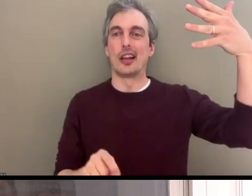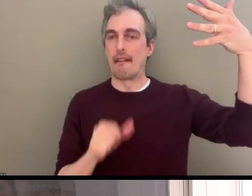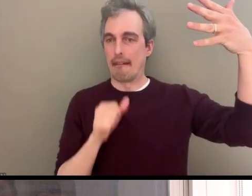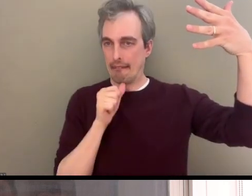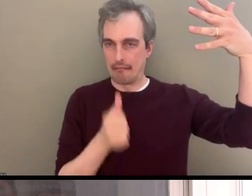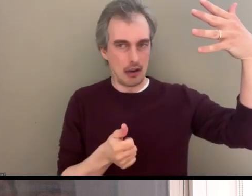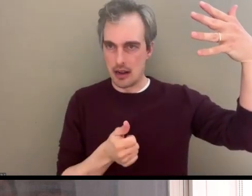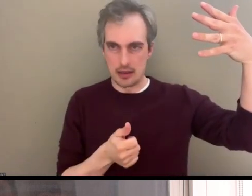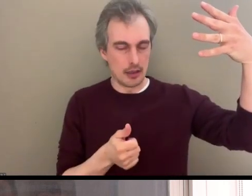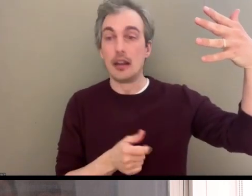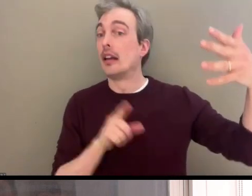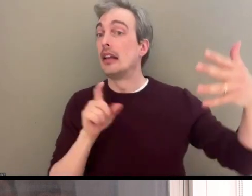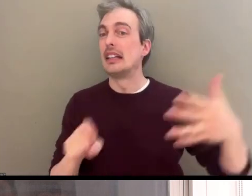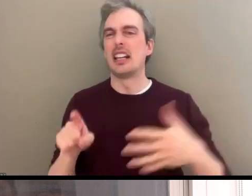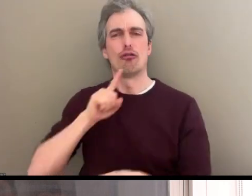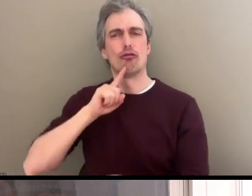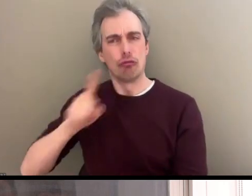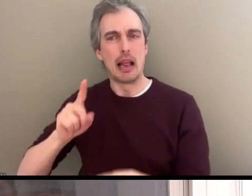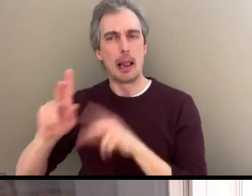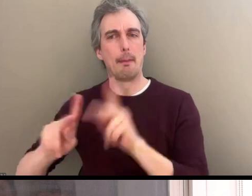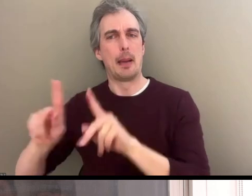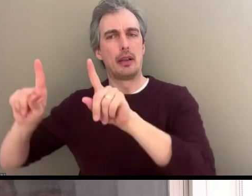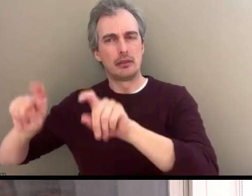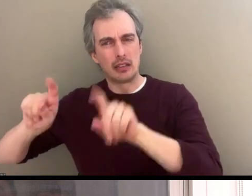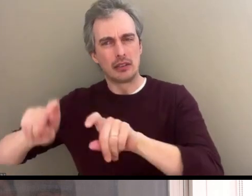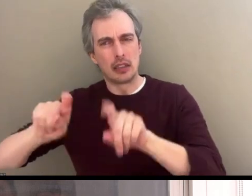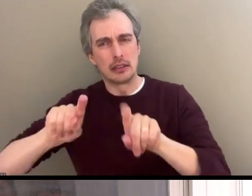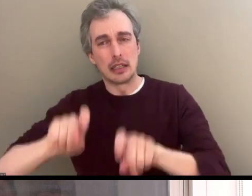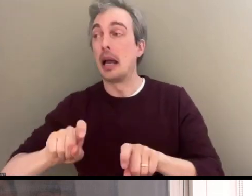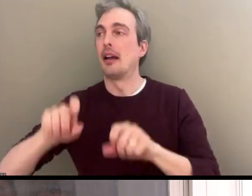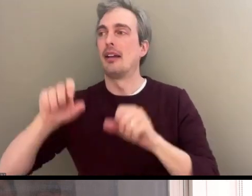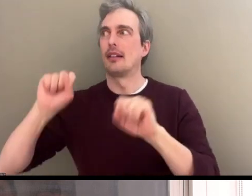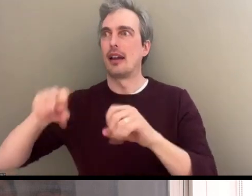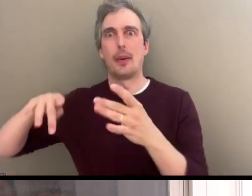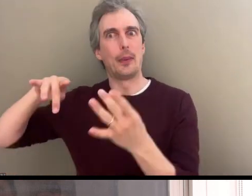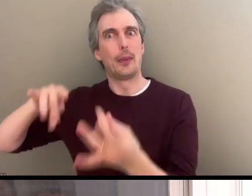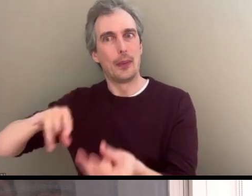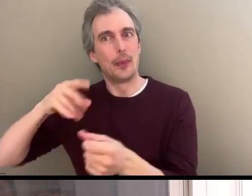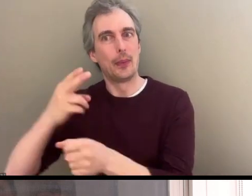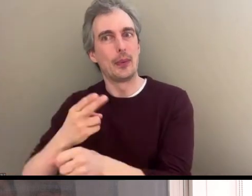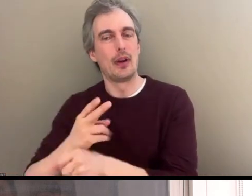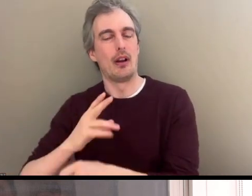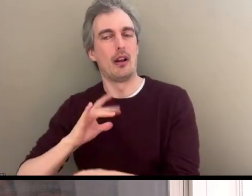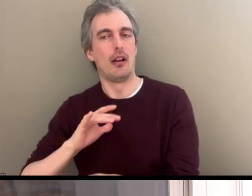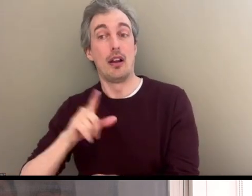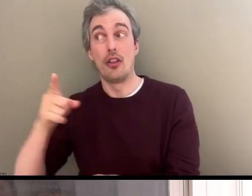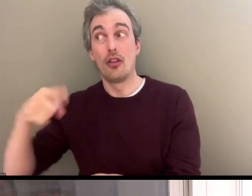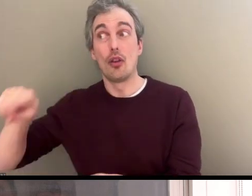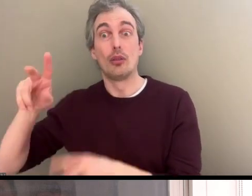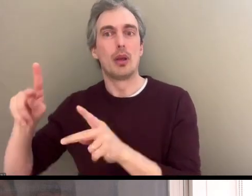And so you should incorporate those people early in the testing practice. Super important to reiterate.